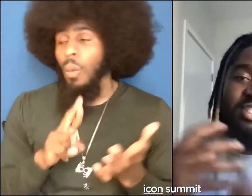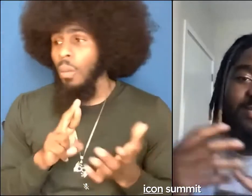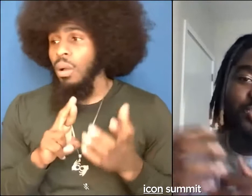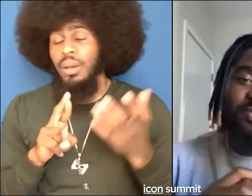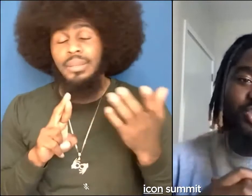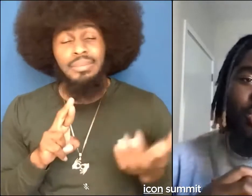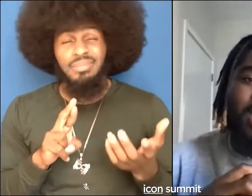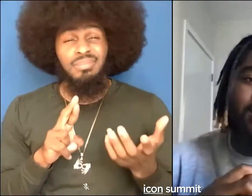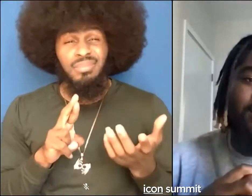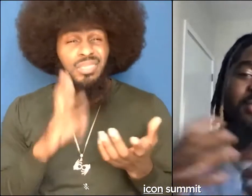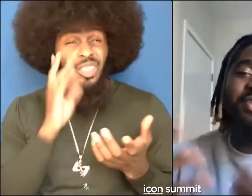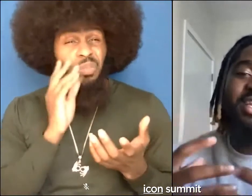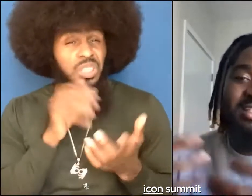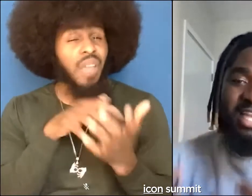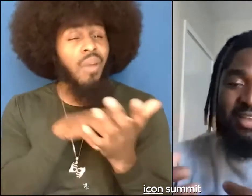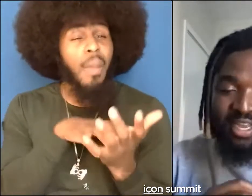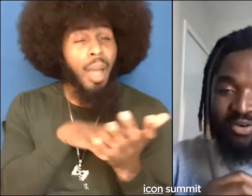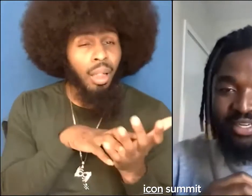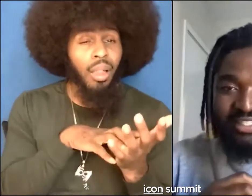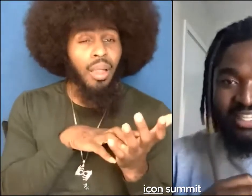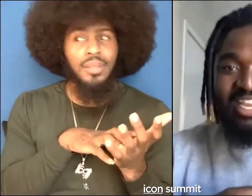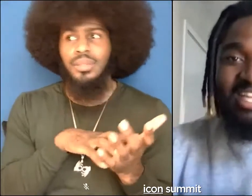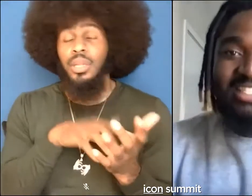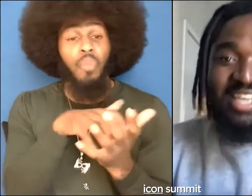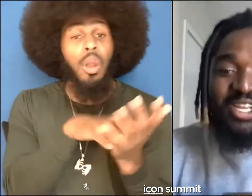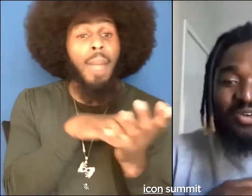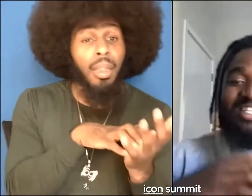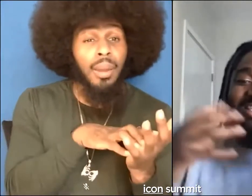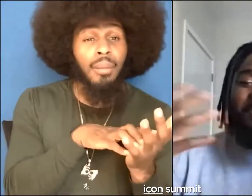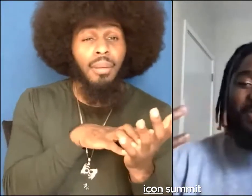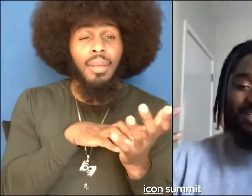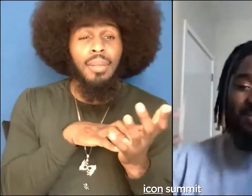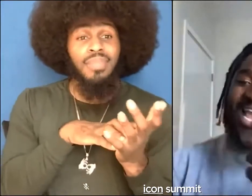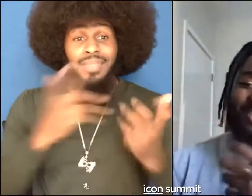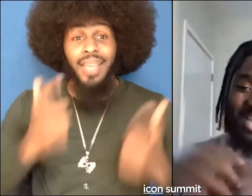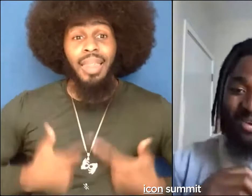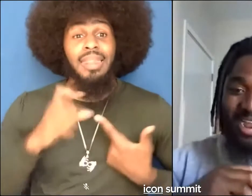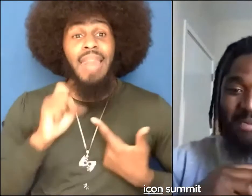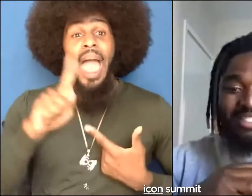At Below the Surface, we even talk about vulnerability as a lifestyle. It's honestly, at this point, it's my lifestyle.